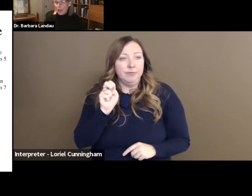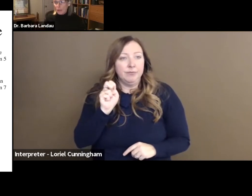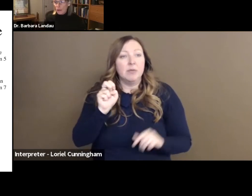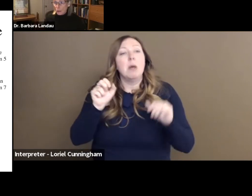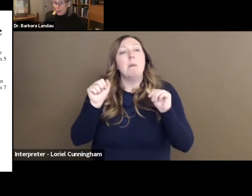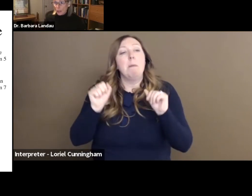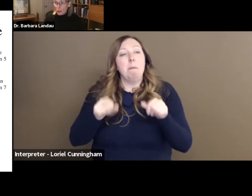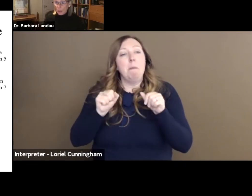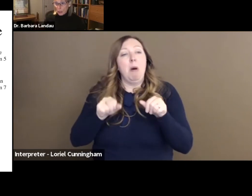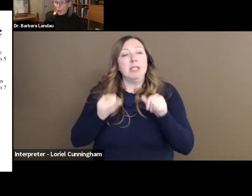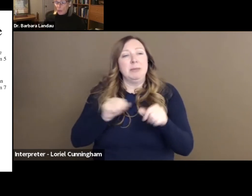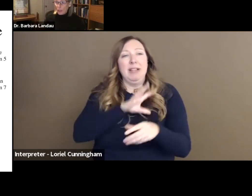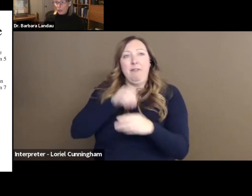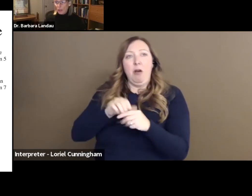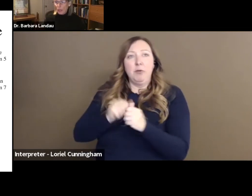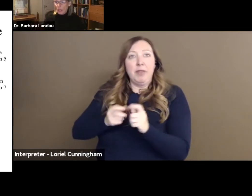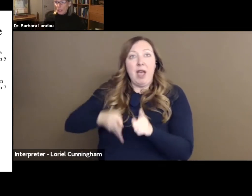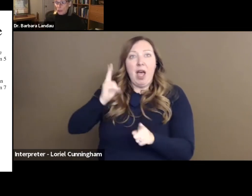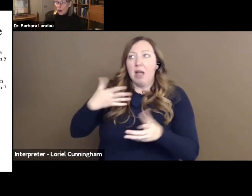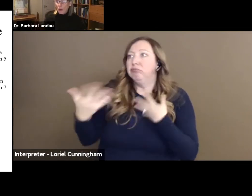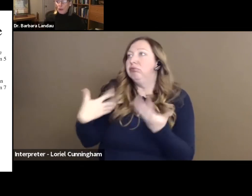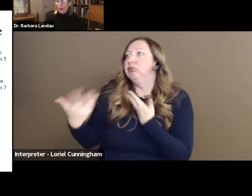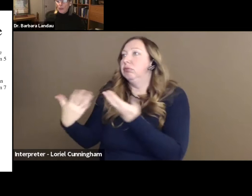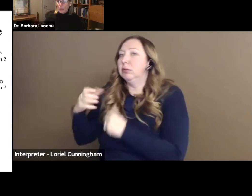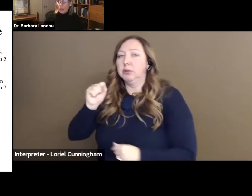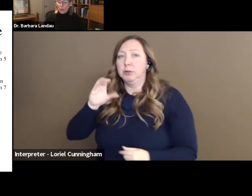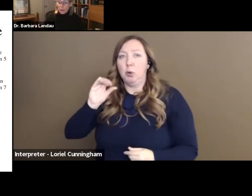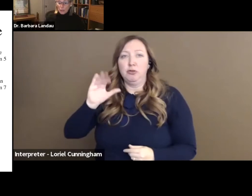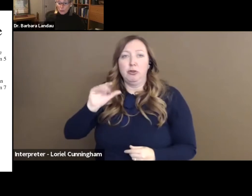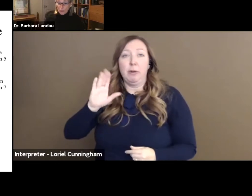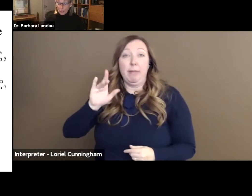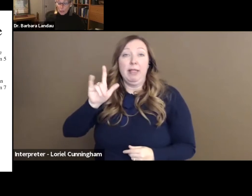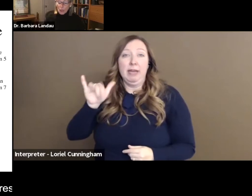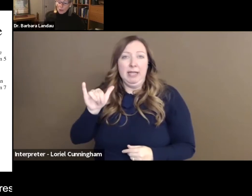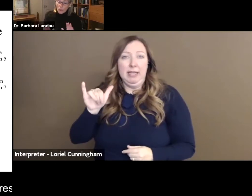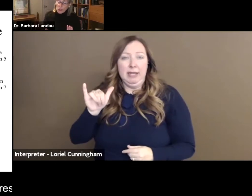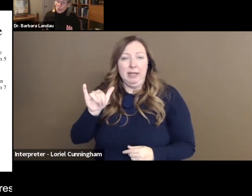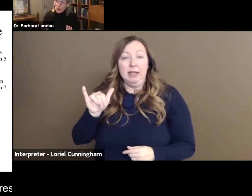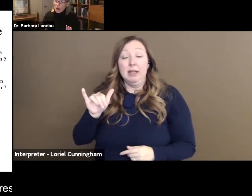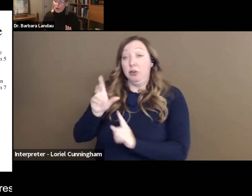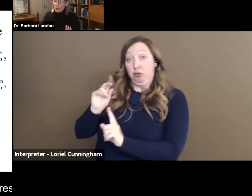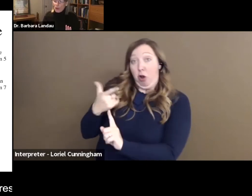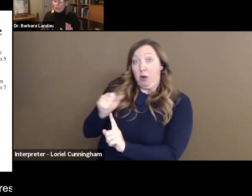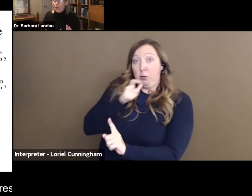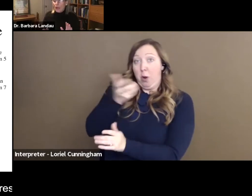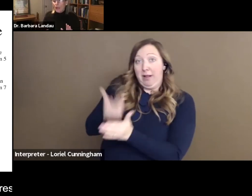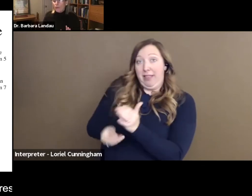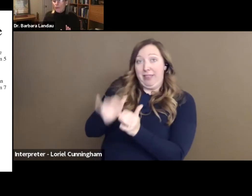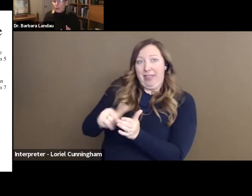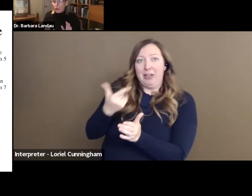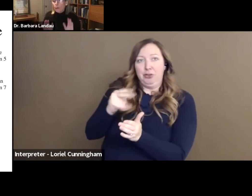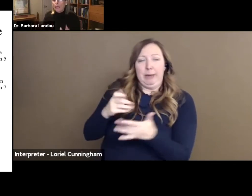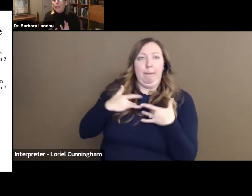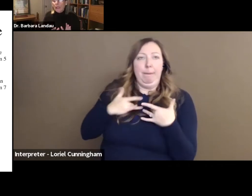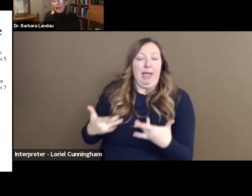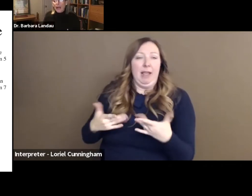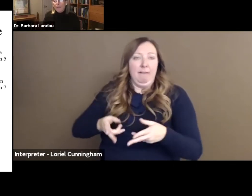sociability it's been experiments in in dogs who are missing that particular gene so there's some progress but it's